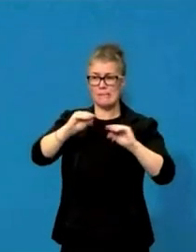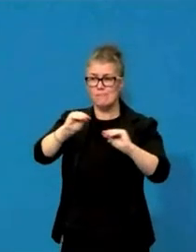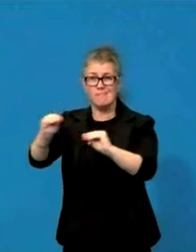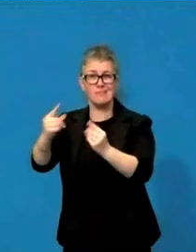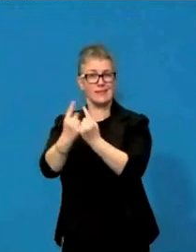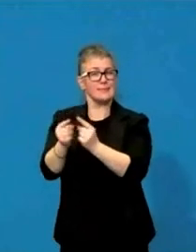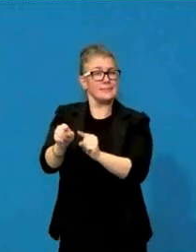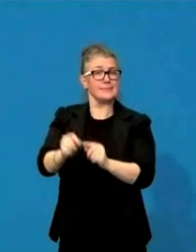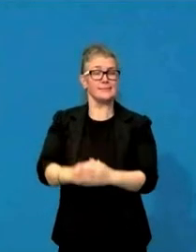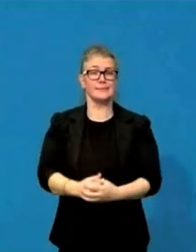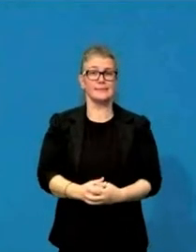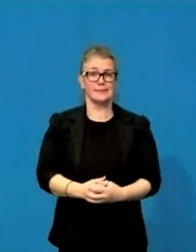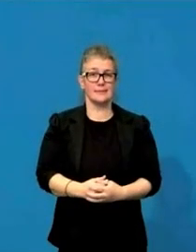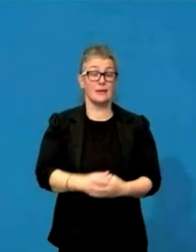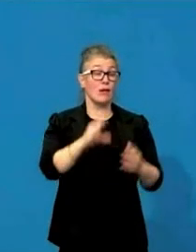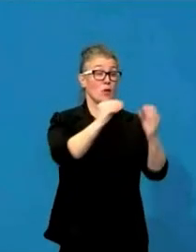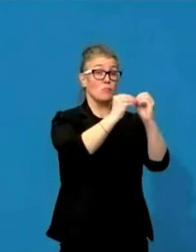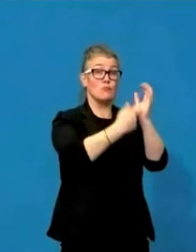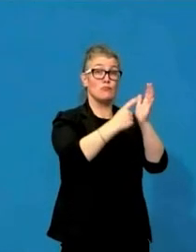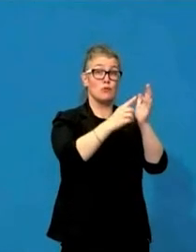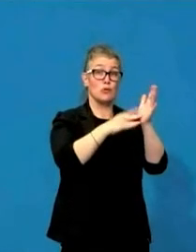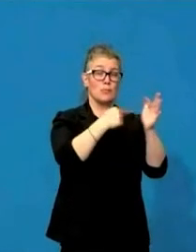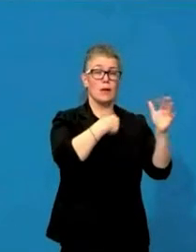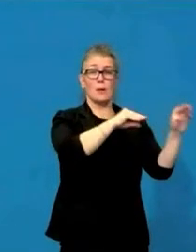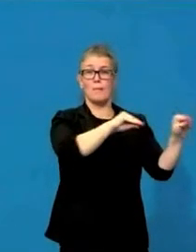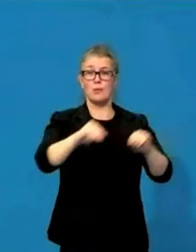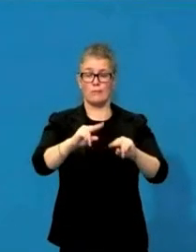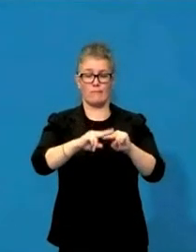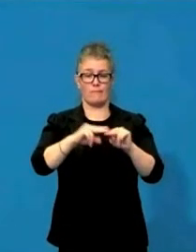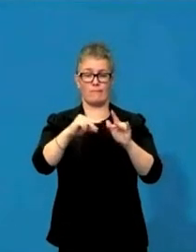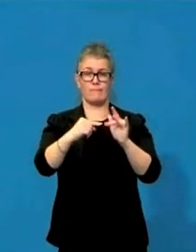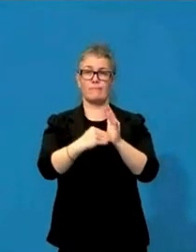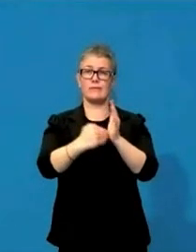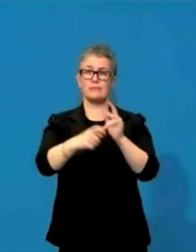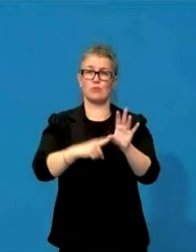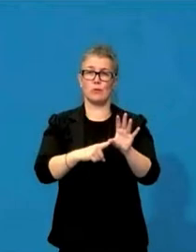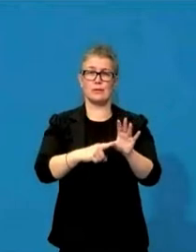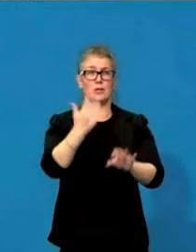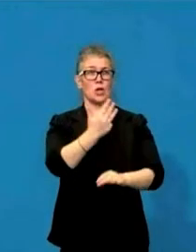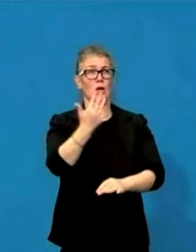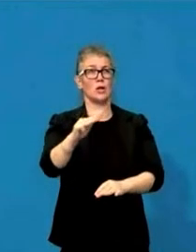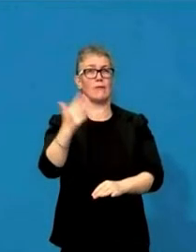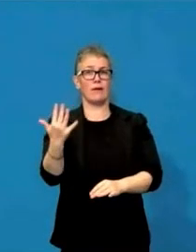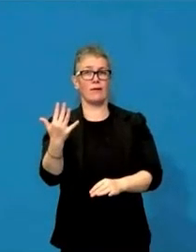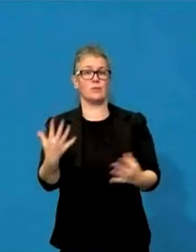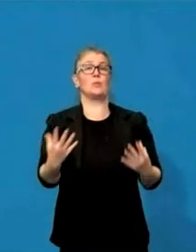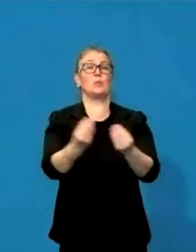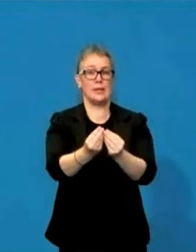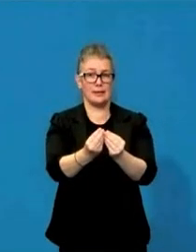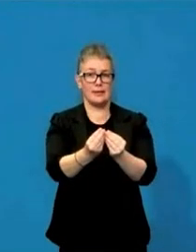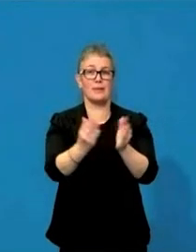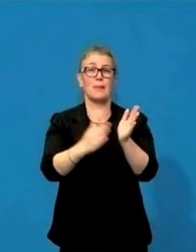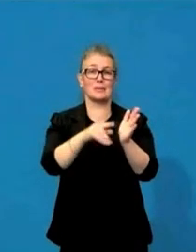I moved from Broome to Fitzroy in '95, to be with Marmingee and her family and, yeah,